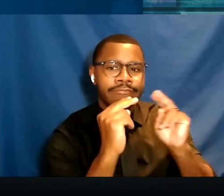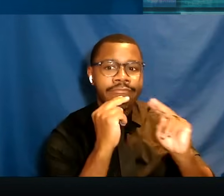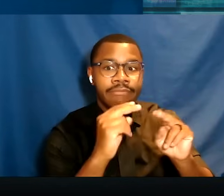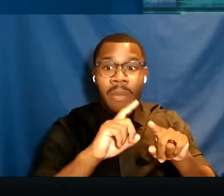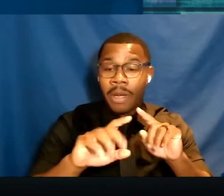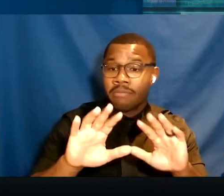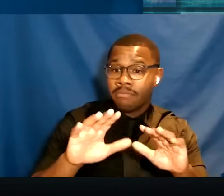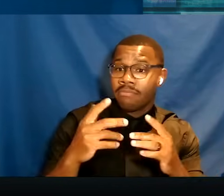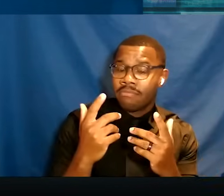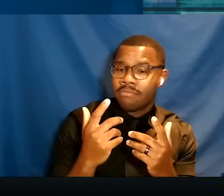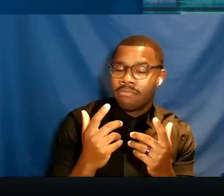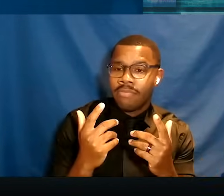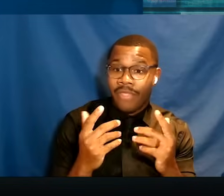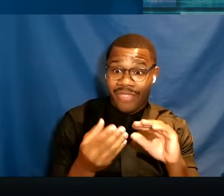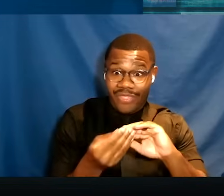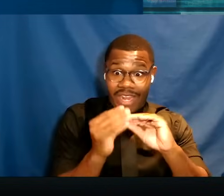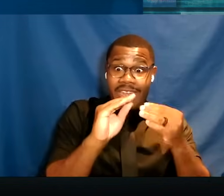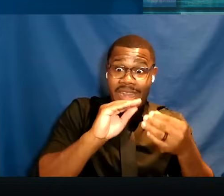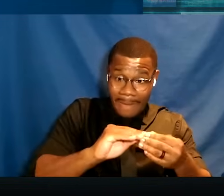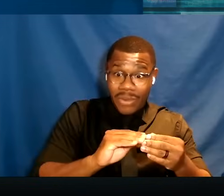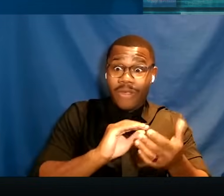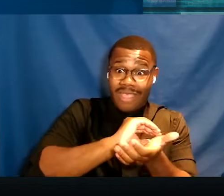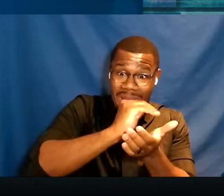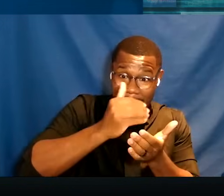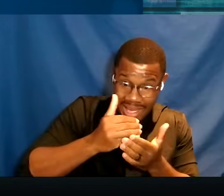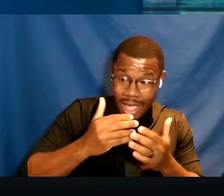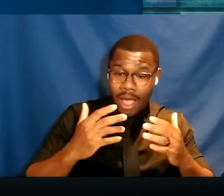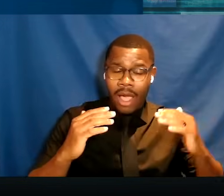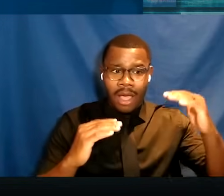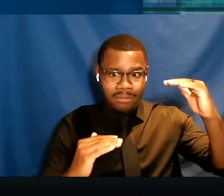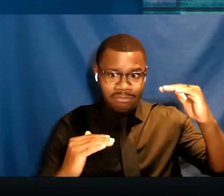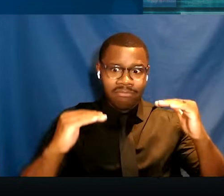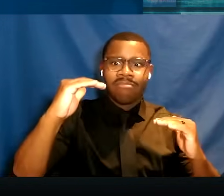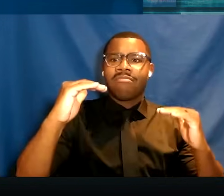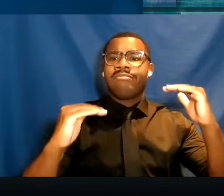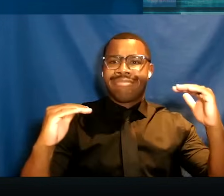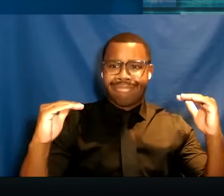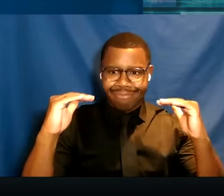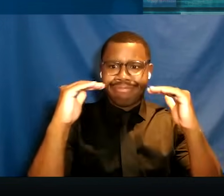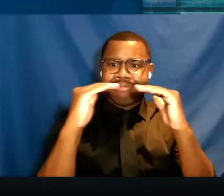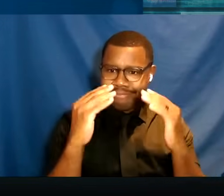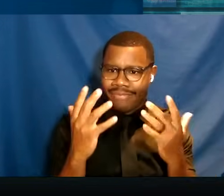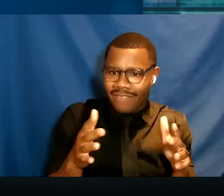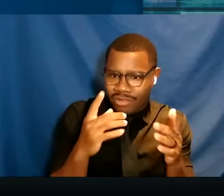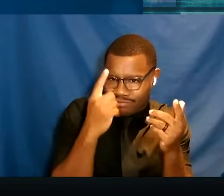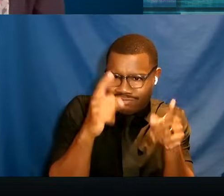which is equalizing those numbers is completely done, a hundred percent done in this agreement and it is an exciting moment.